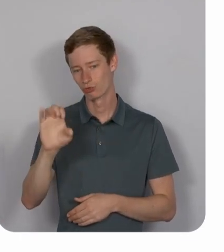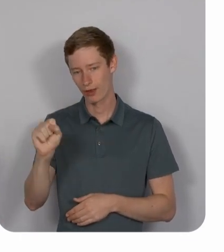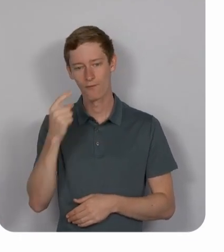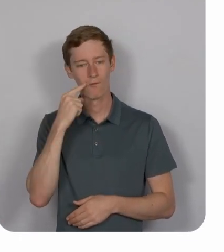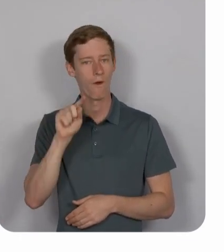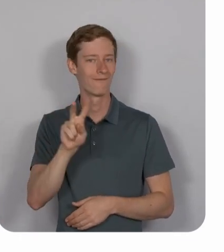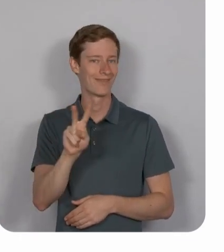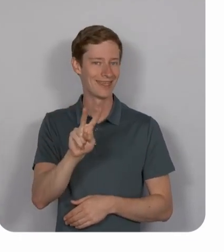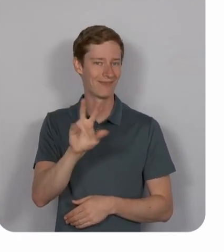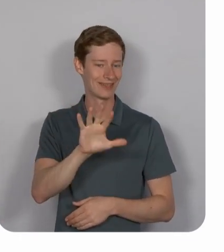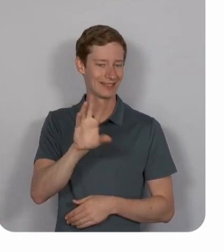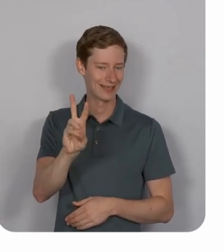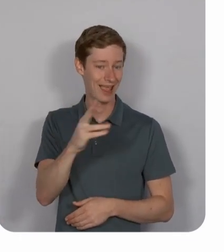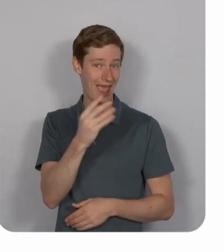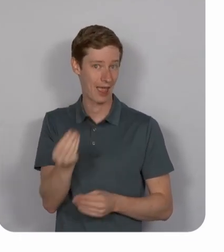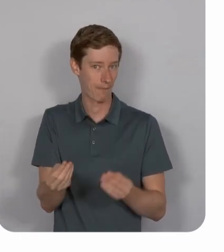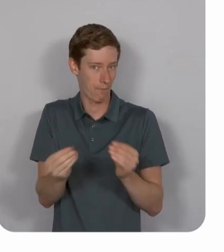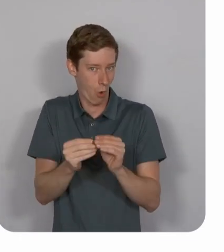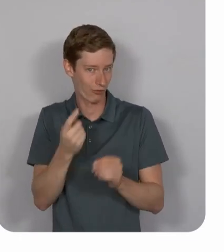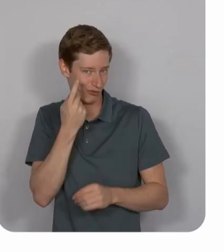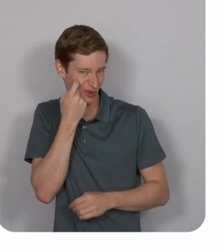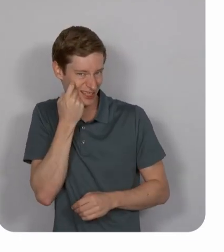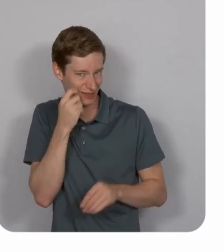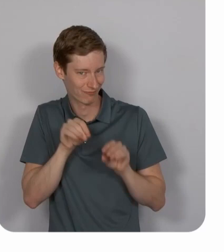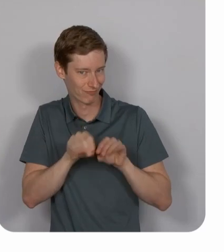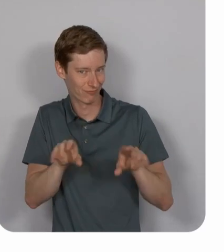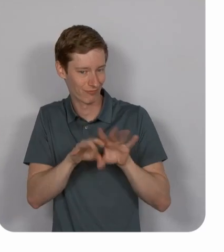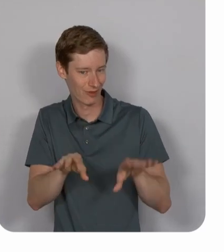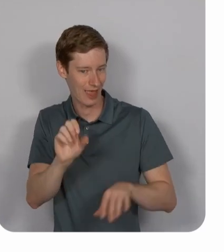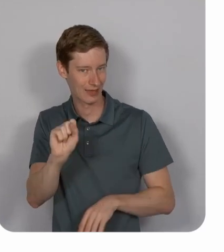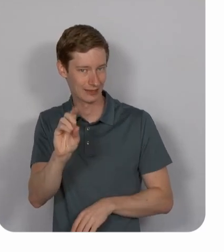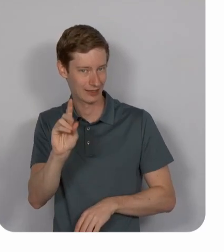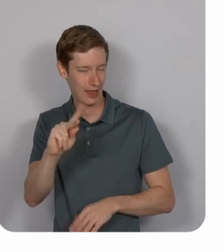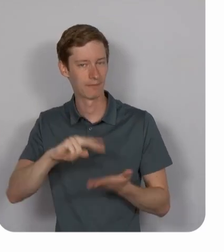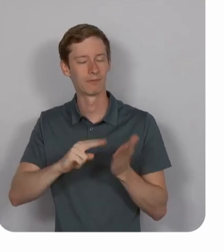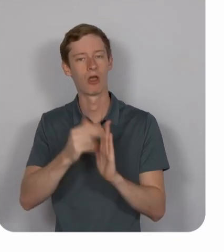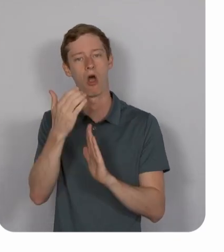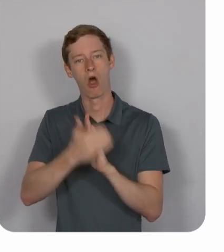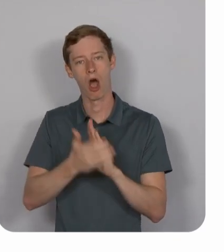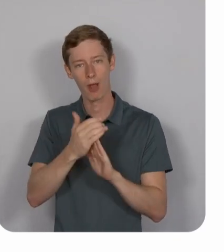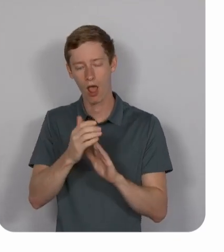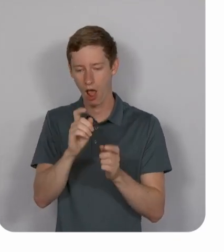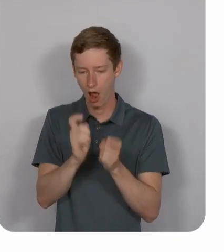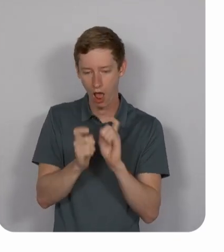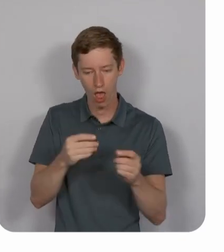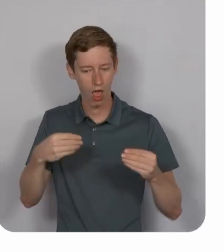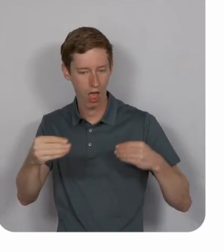and later versions of the SDK allow you to automatically scale up and down based on application performance.